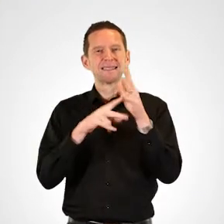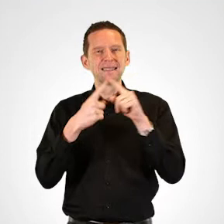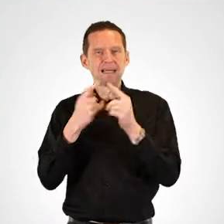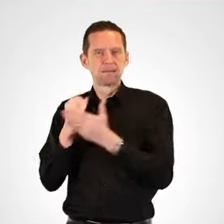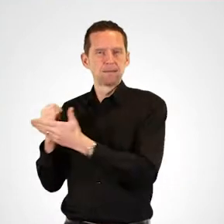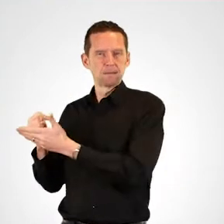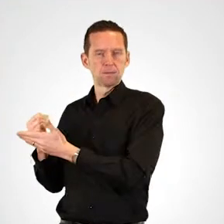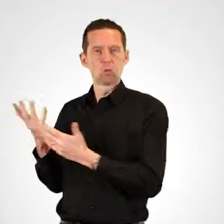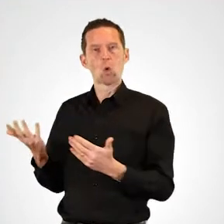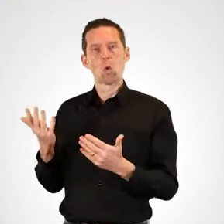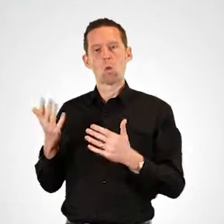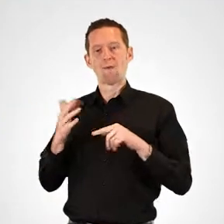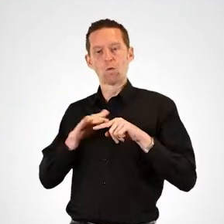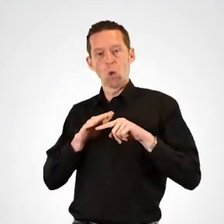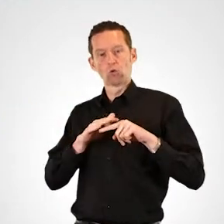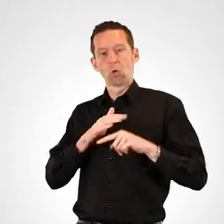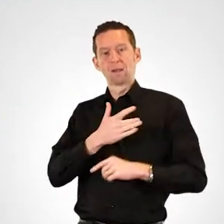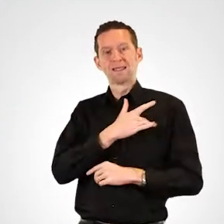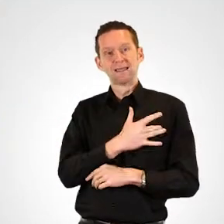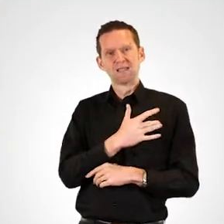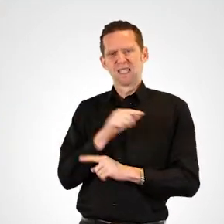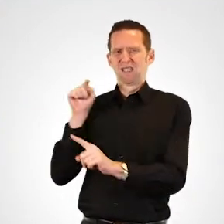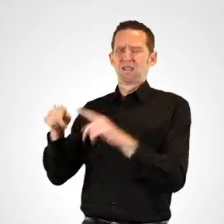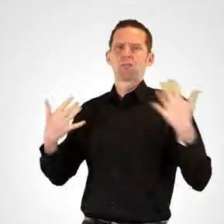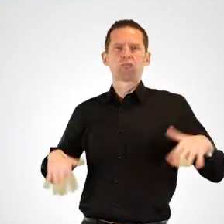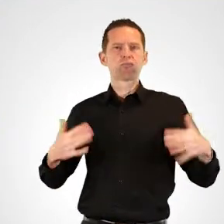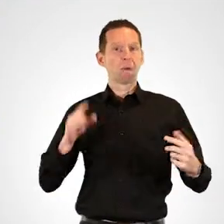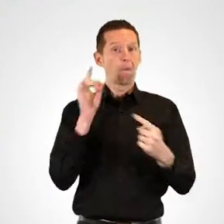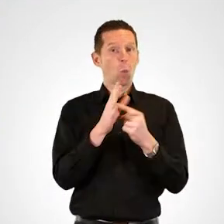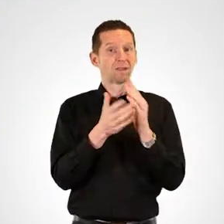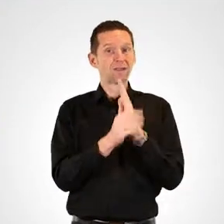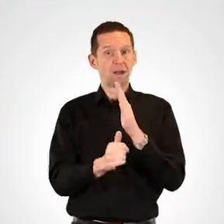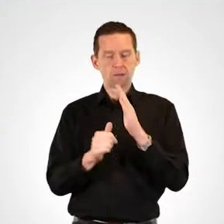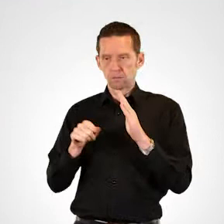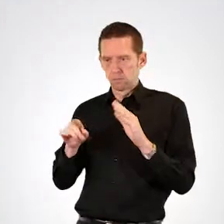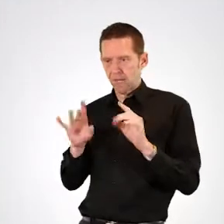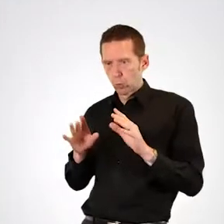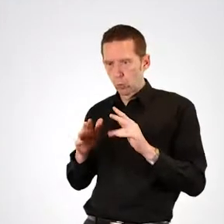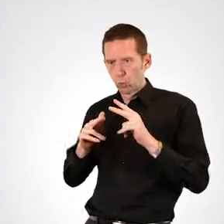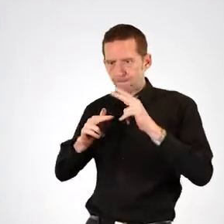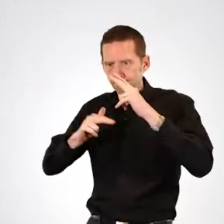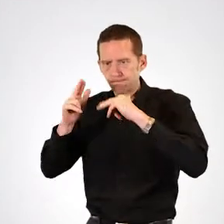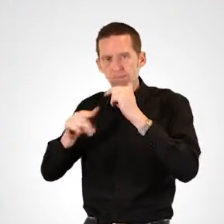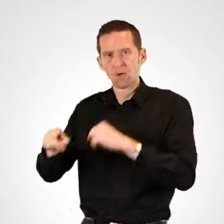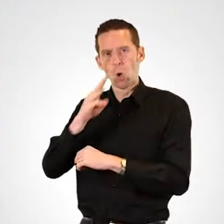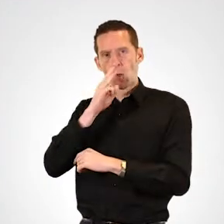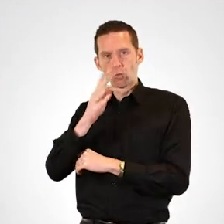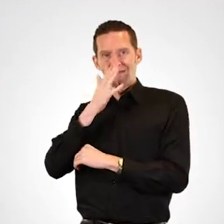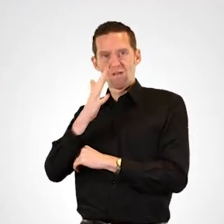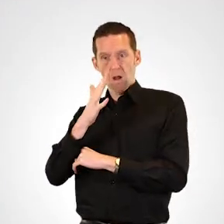So again, phonological sensitivity is a very, very important skill that begins to build at this three to five-year-old range